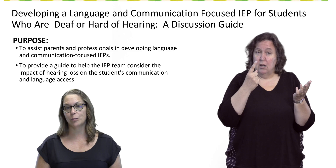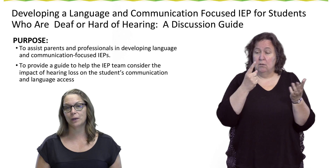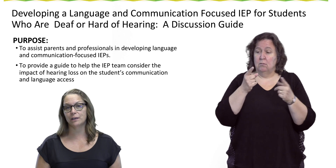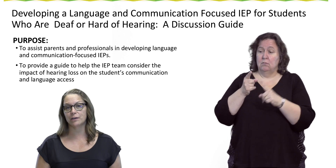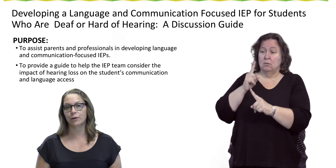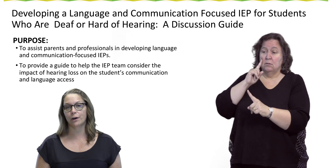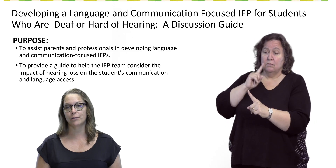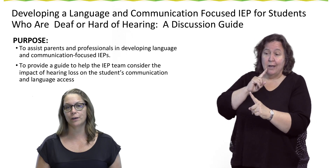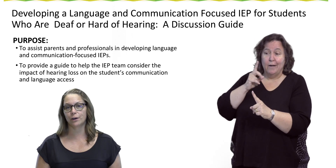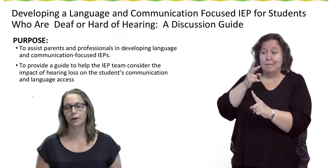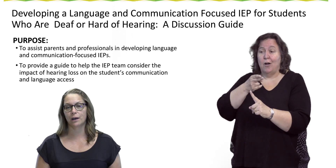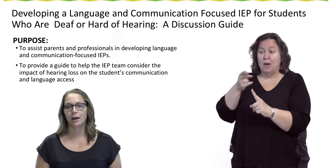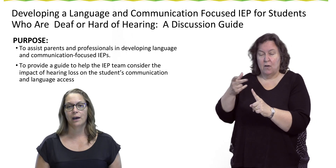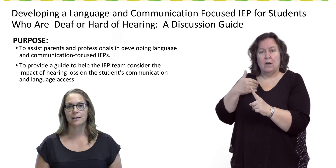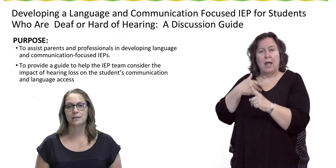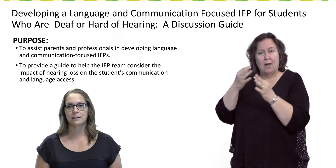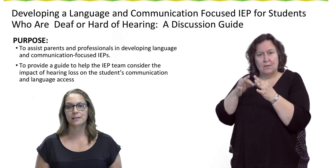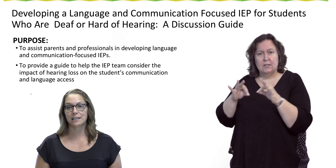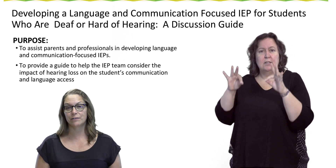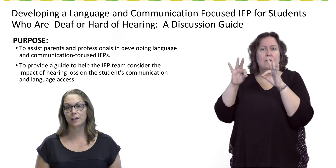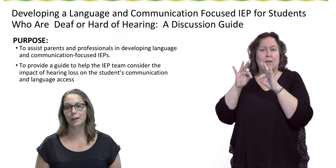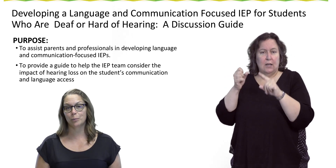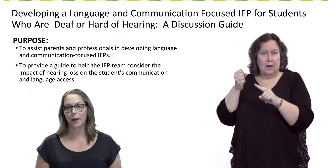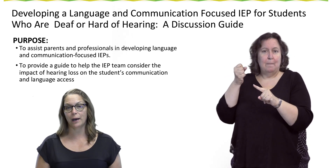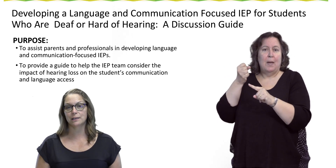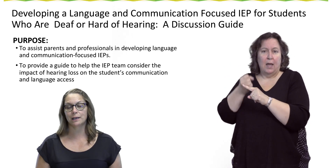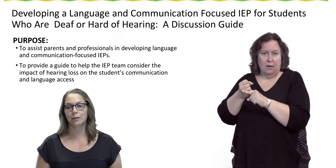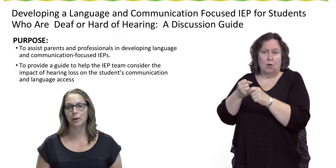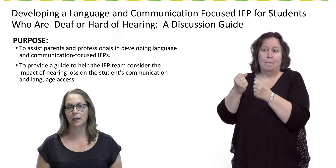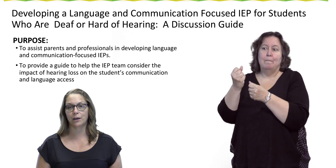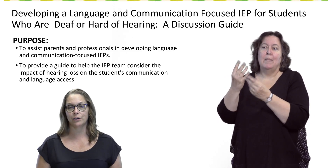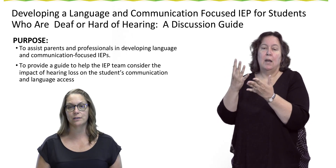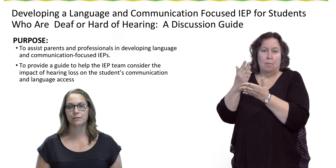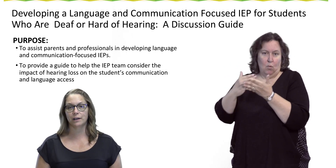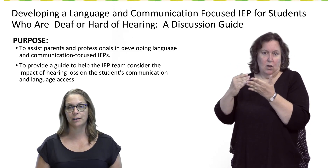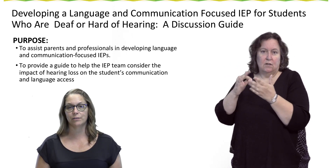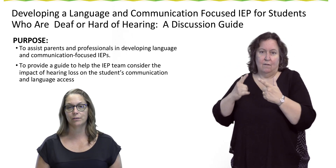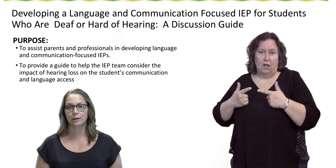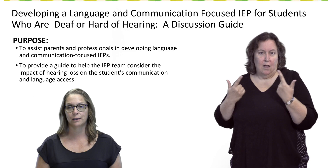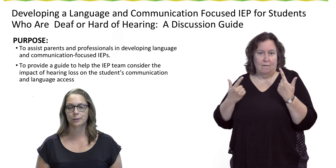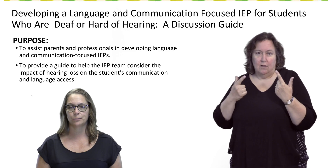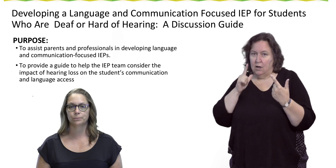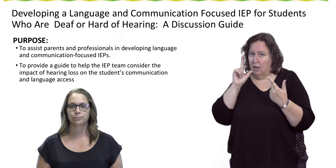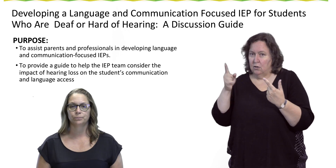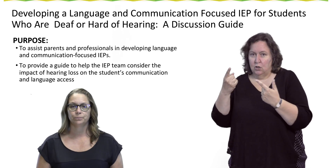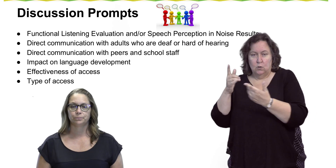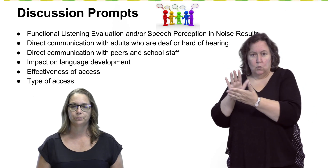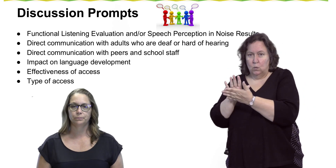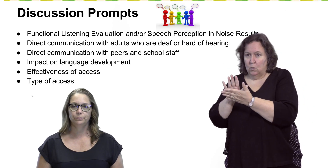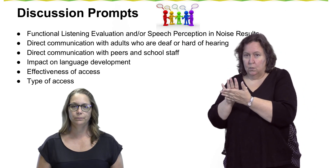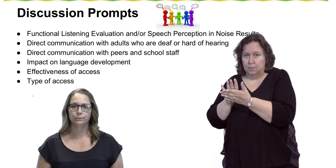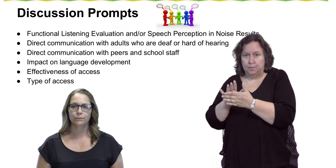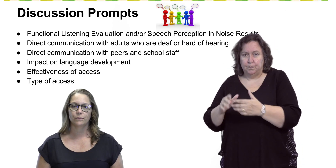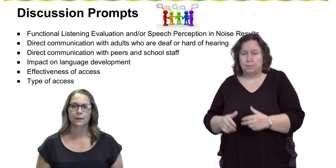that being deaf or hard of hearing has a significant impact in many areas of life.